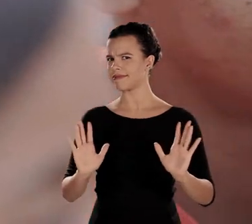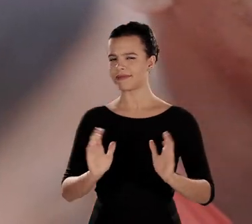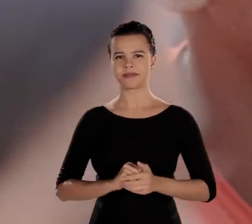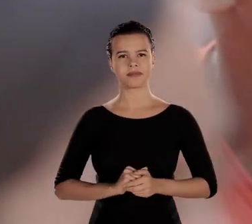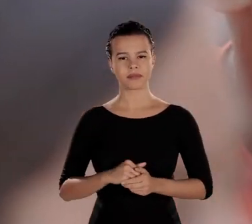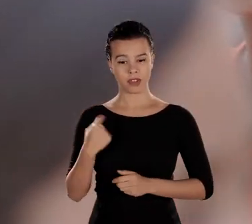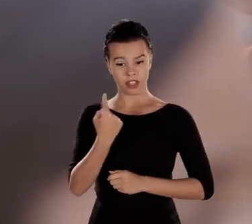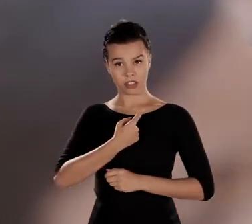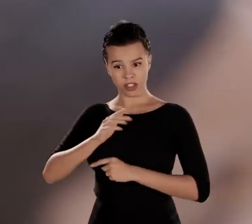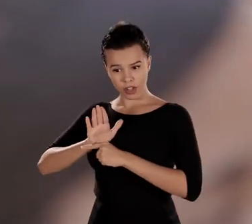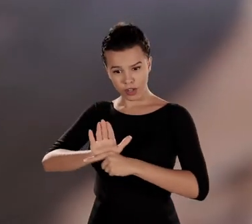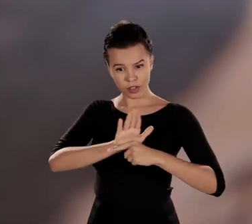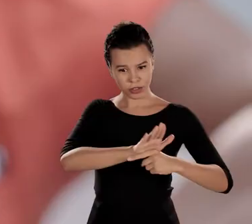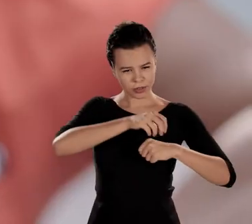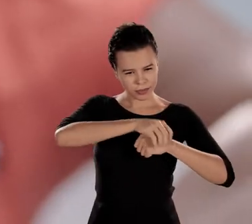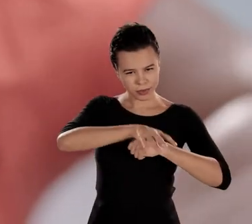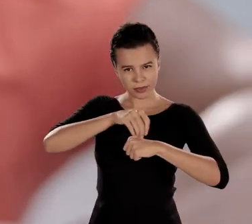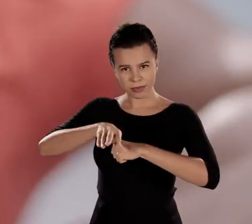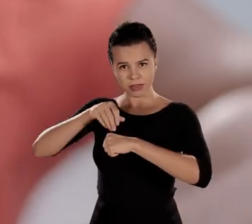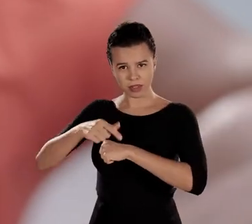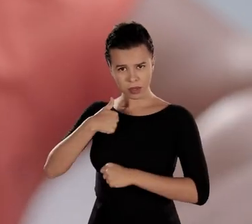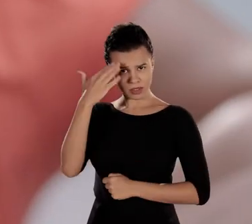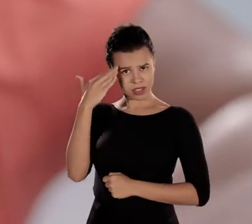We just help by teaching them what little we know,